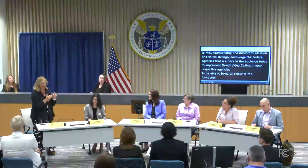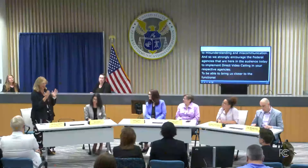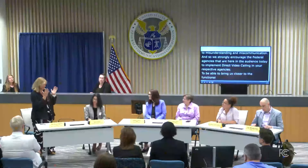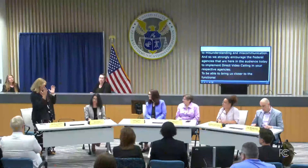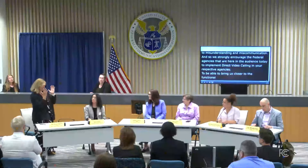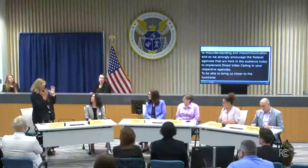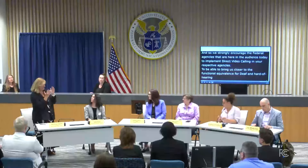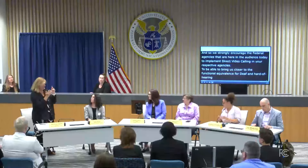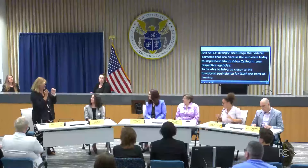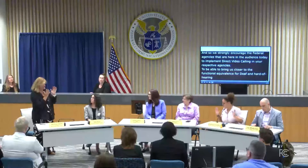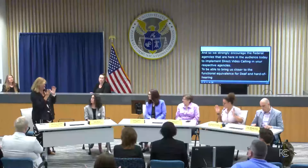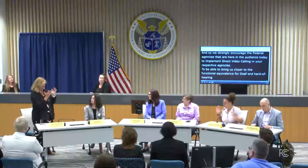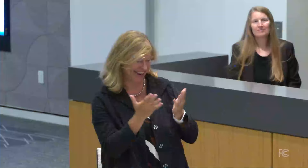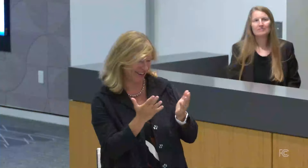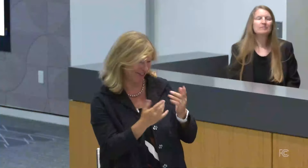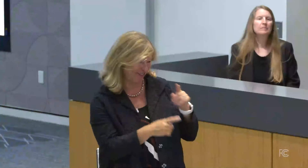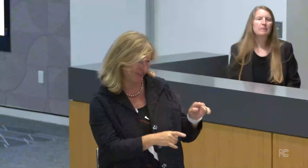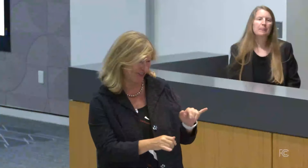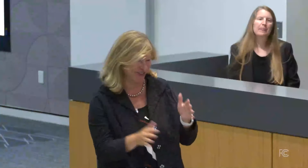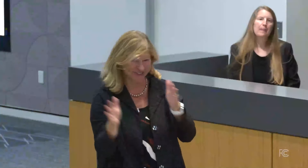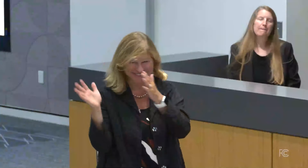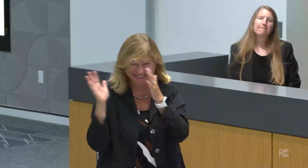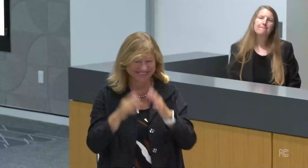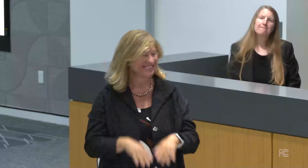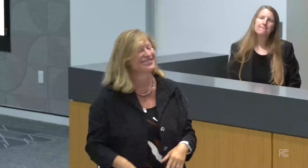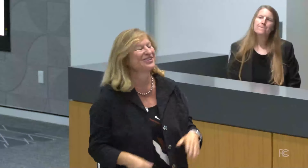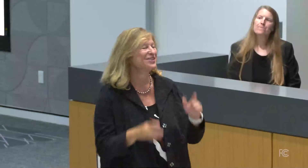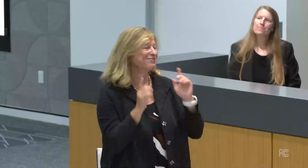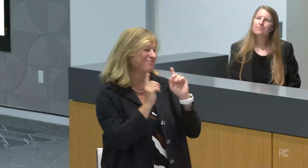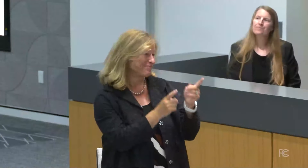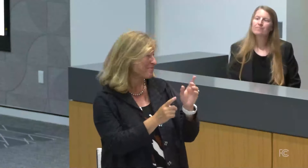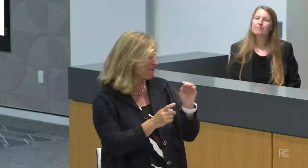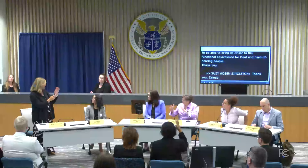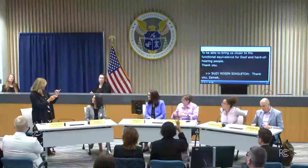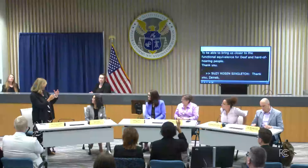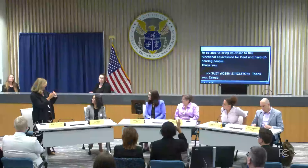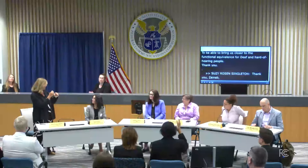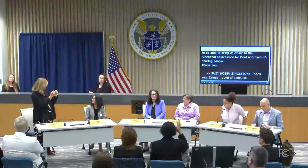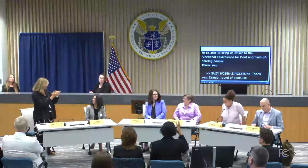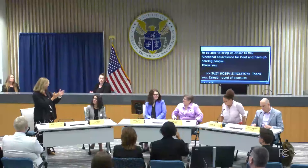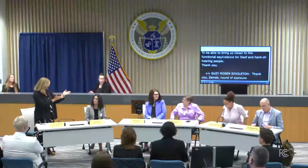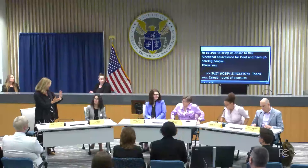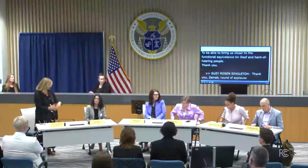RESPECTIVE AGENCIES. TO BE ABLE TO BRING US CLOSER TO THE FUNCTIONAL EQUIVALENCE FOR DEAF AND